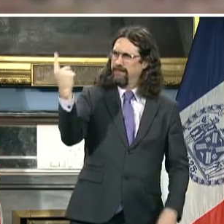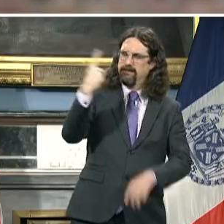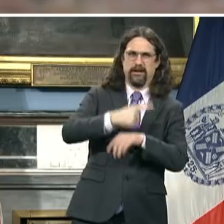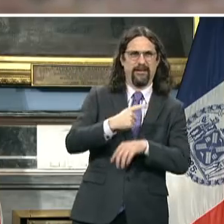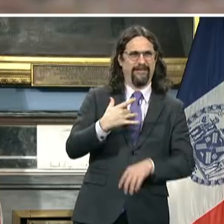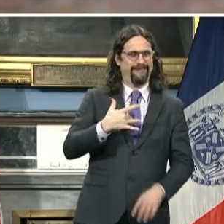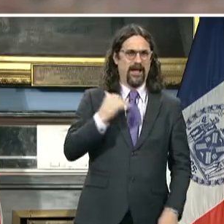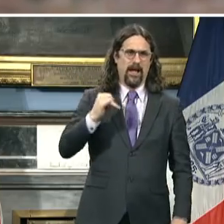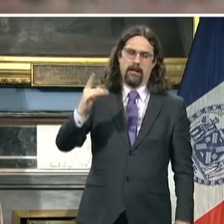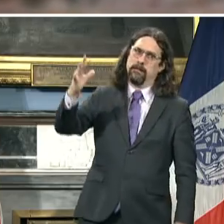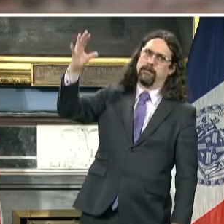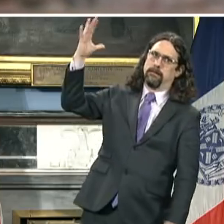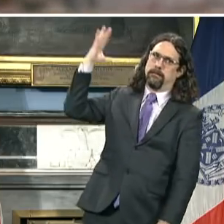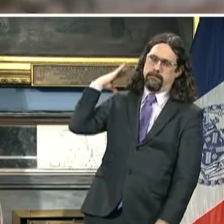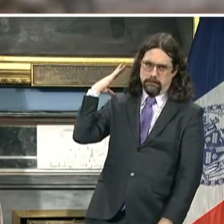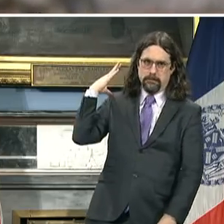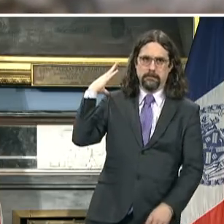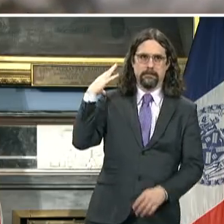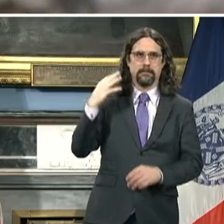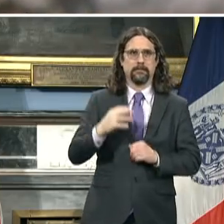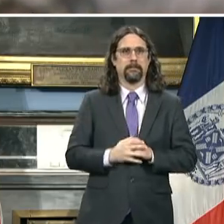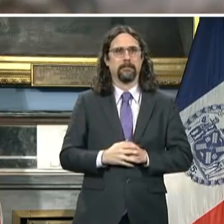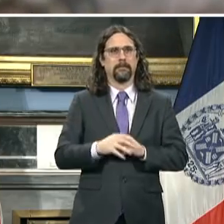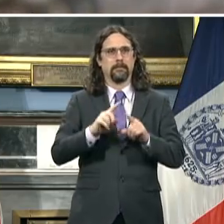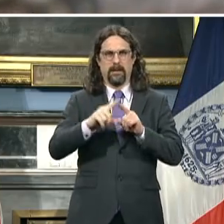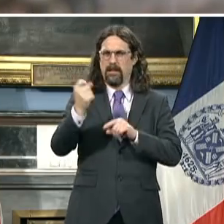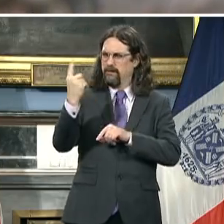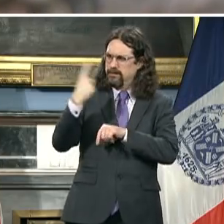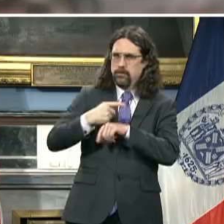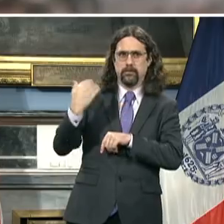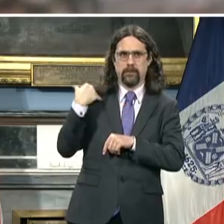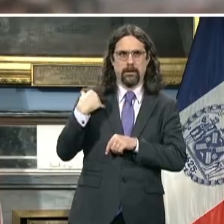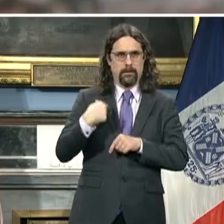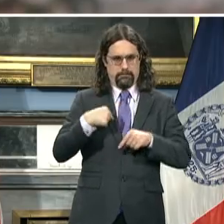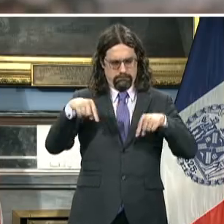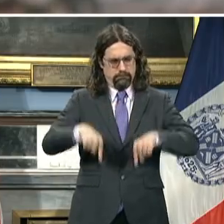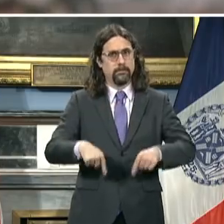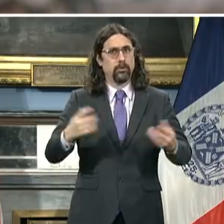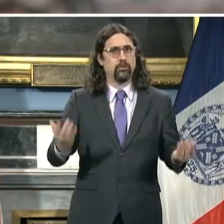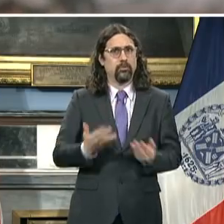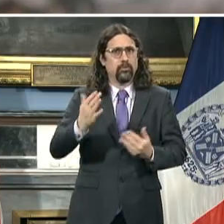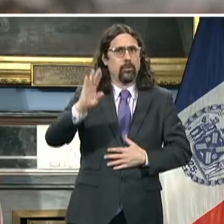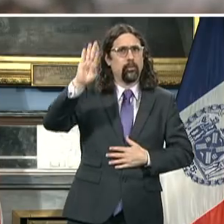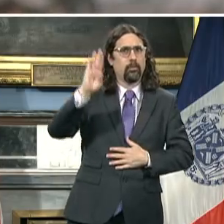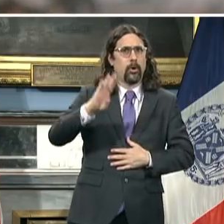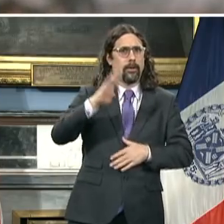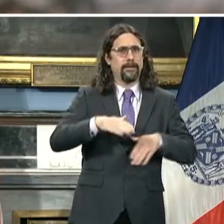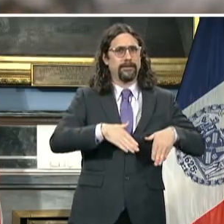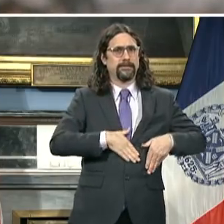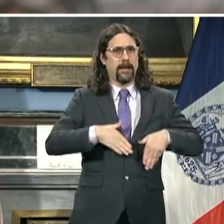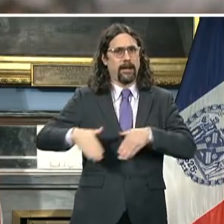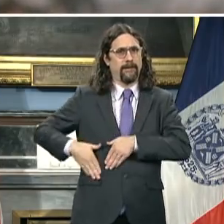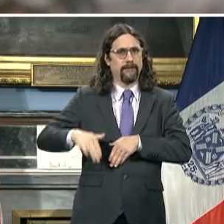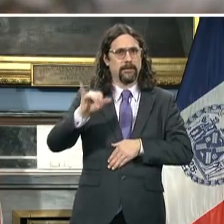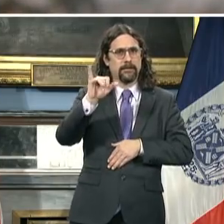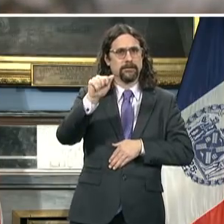AGO, BUT 11 DAYS AGO WE WERE HERE AT THE BROOKLYN NAVY YARD AND WE